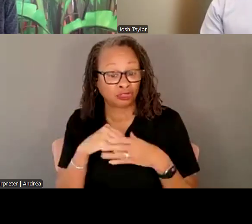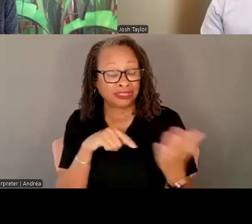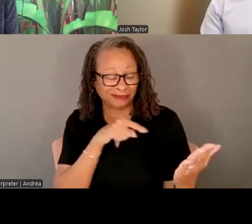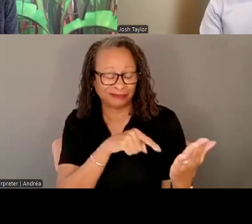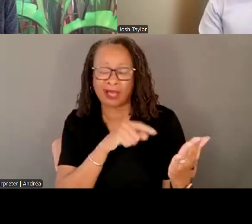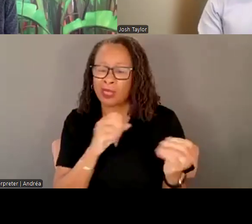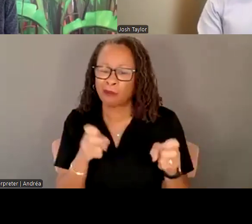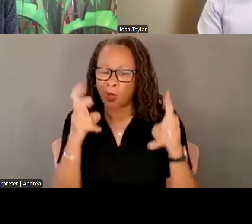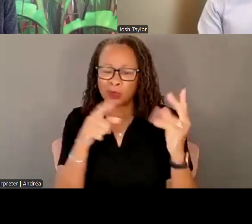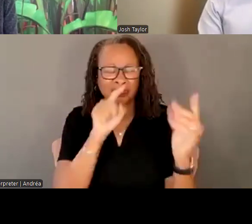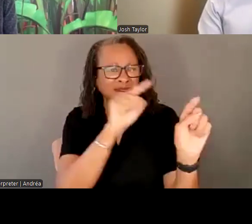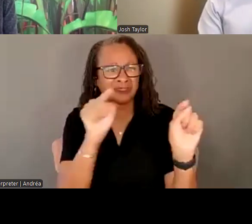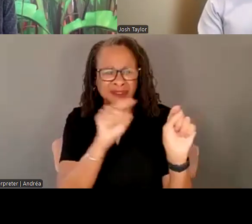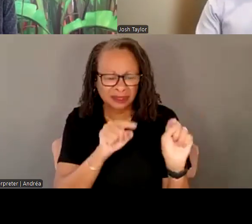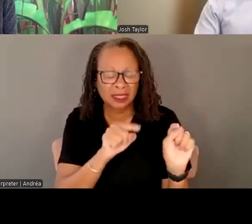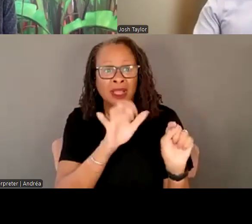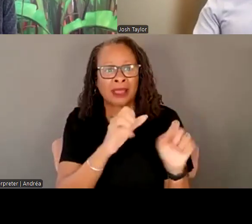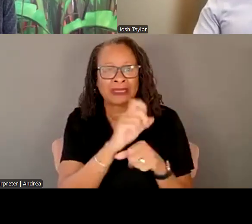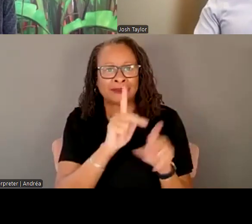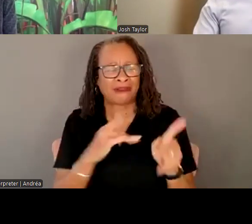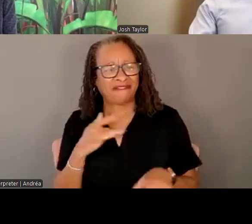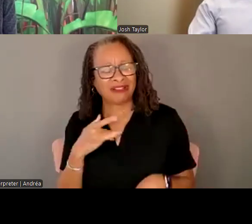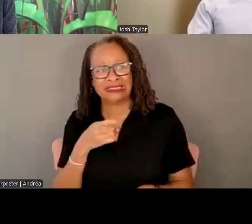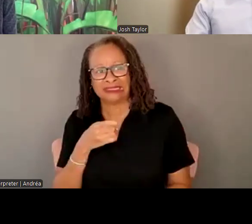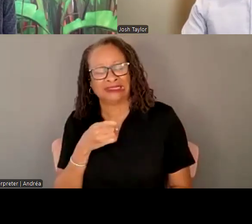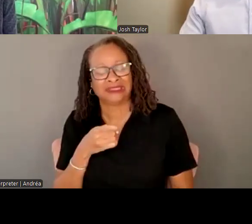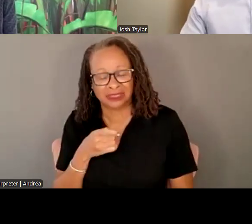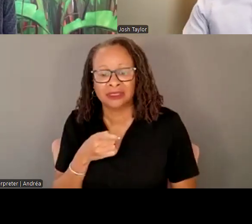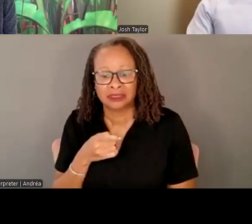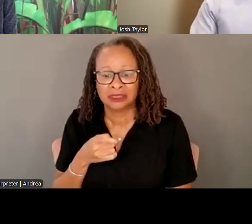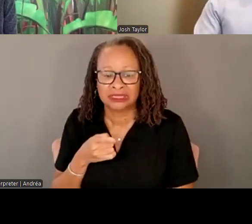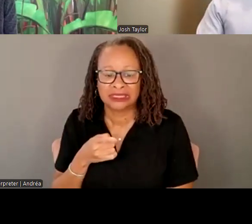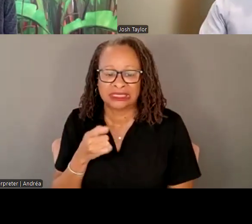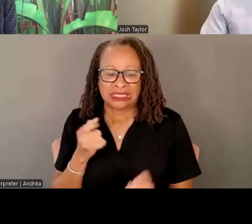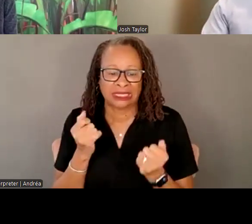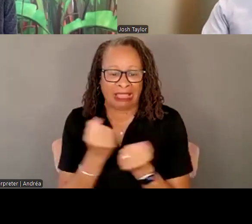that makes people feel like everything under the sun